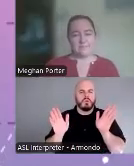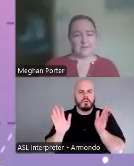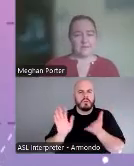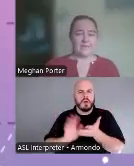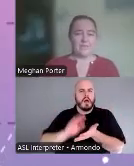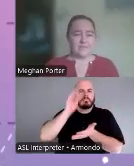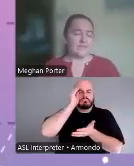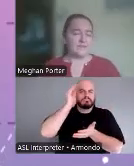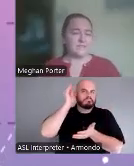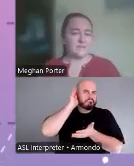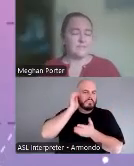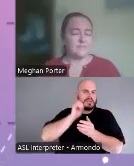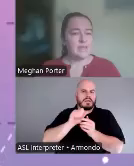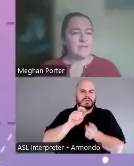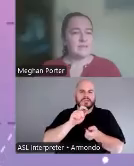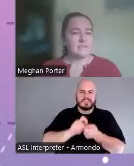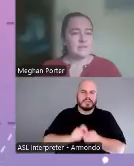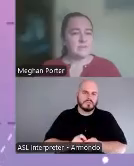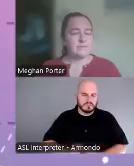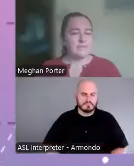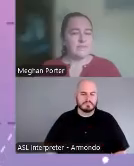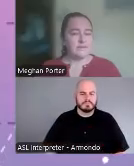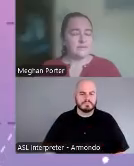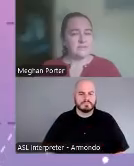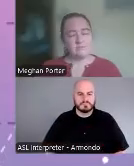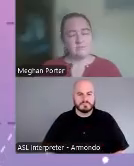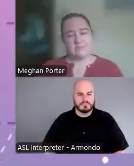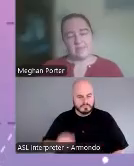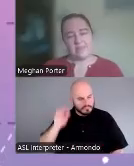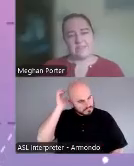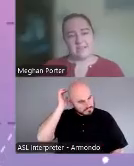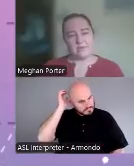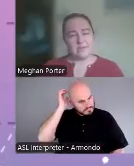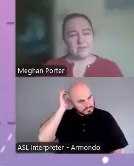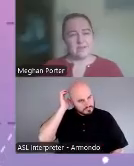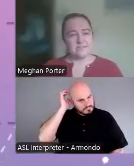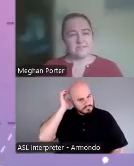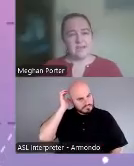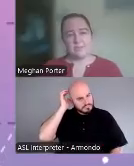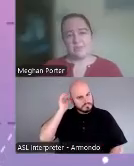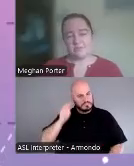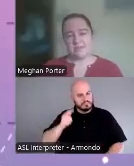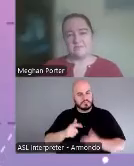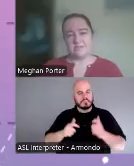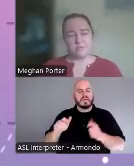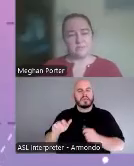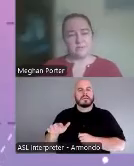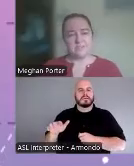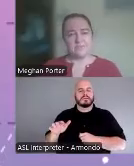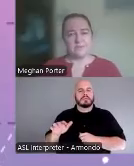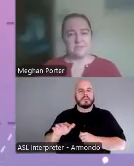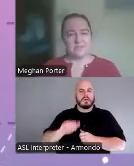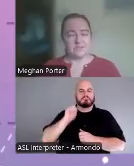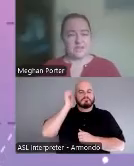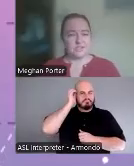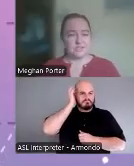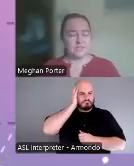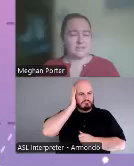but not the details of it. So I think the takeaway here is the top three individual posts with the most interactions.